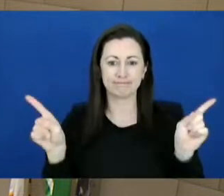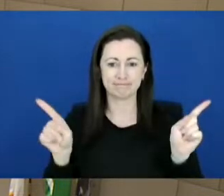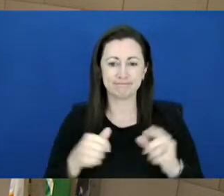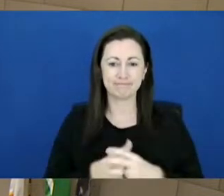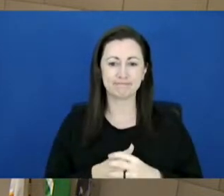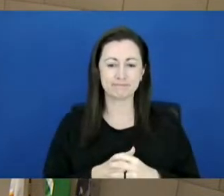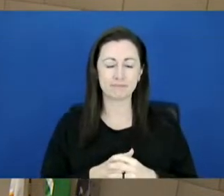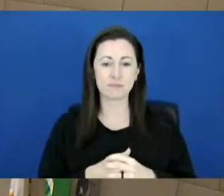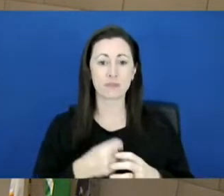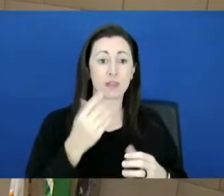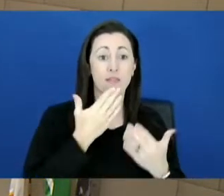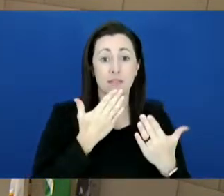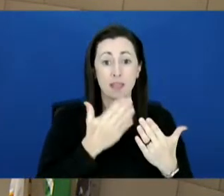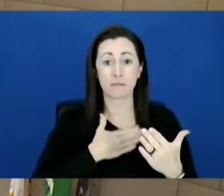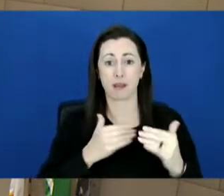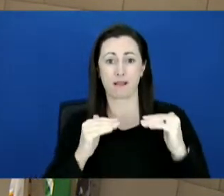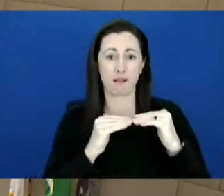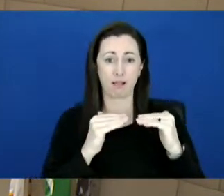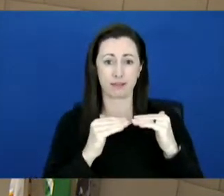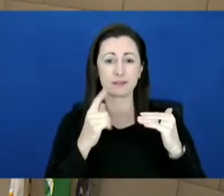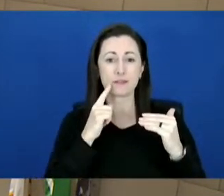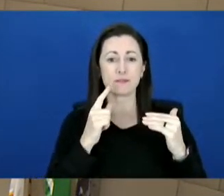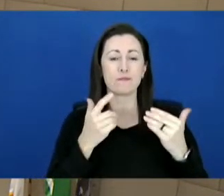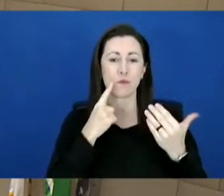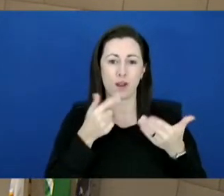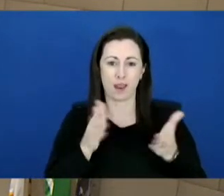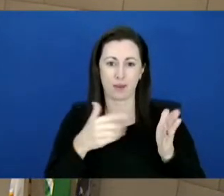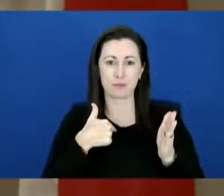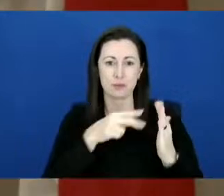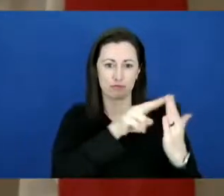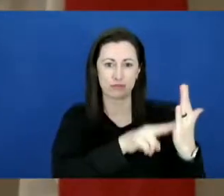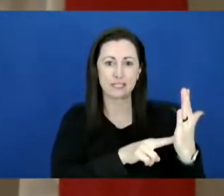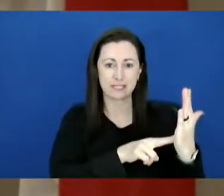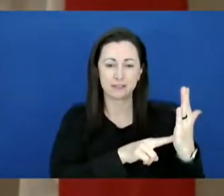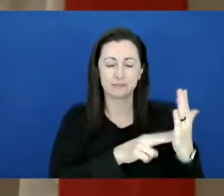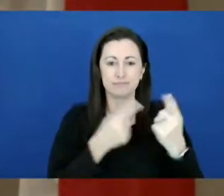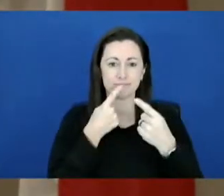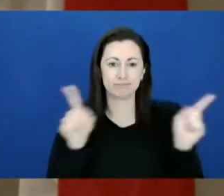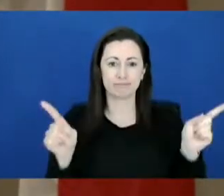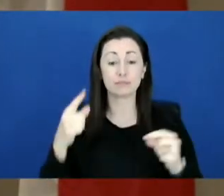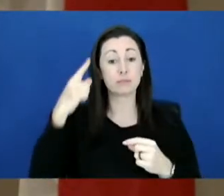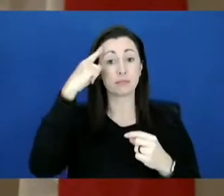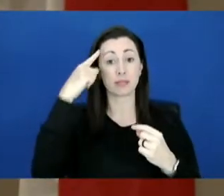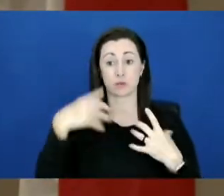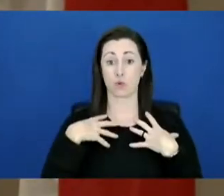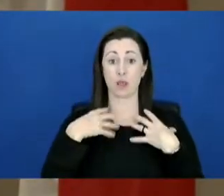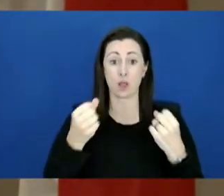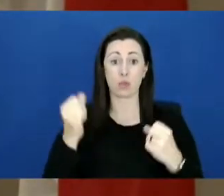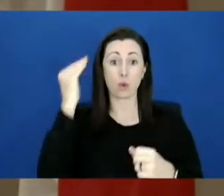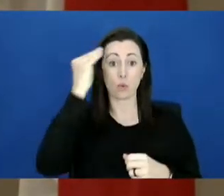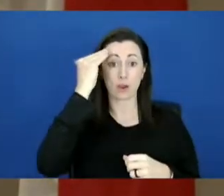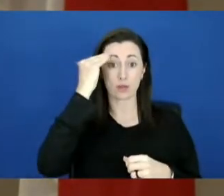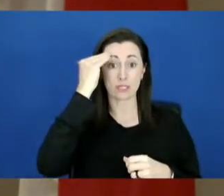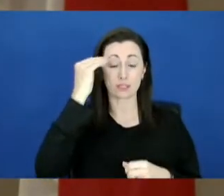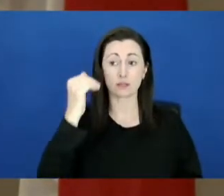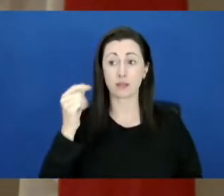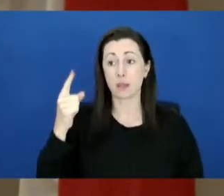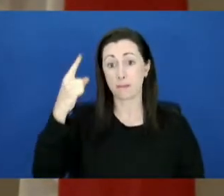IT'S A PRIVILEGE FOR ME TO READ